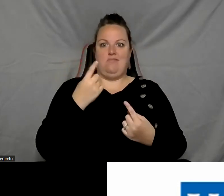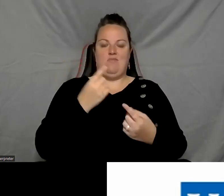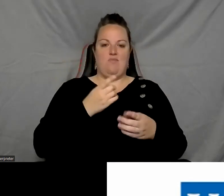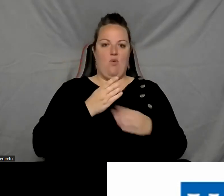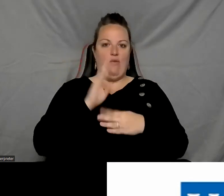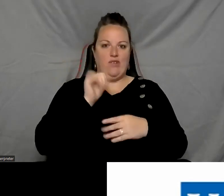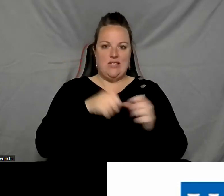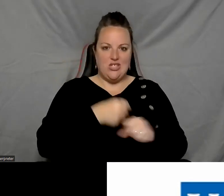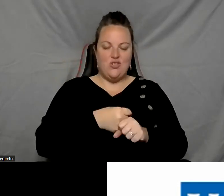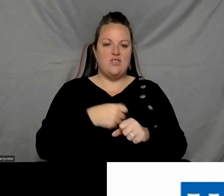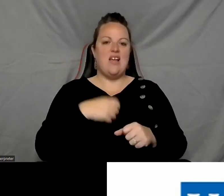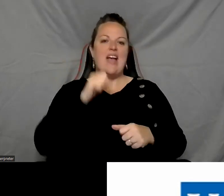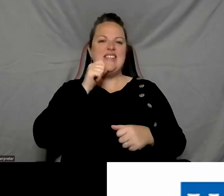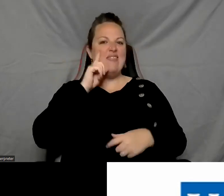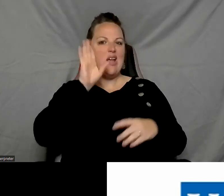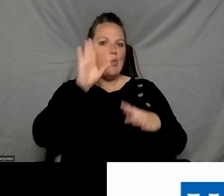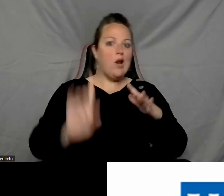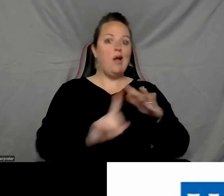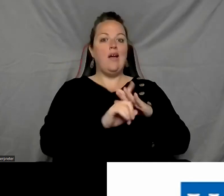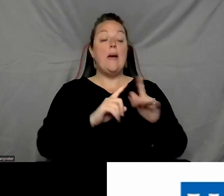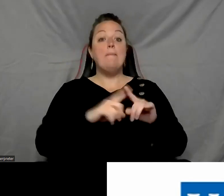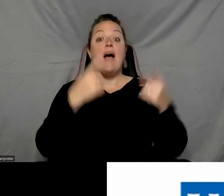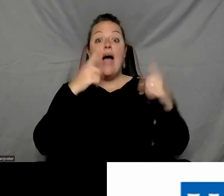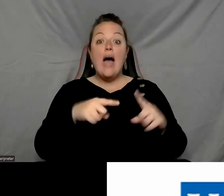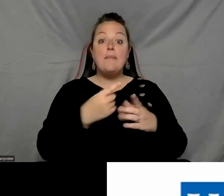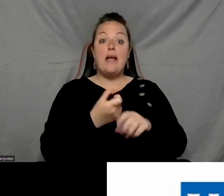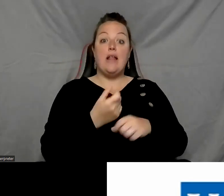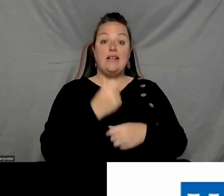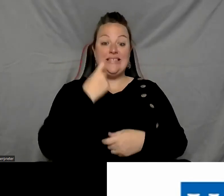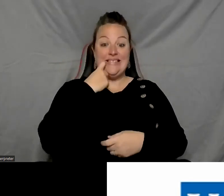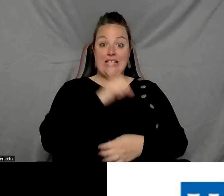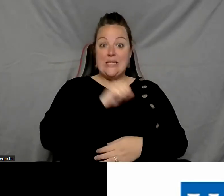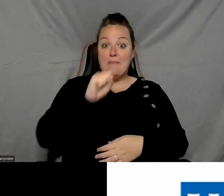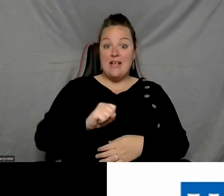ever think this would come up. But unfortunately, last semester for college, it did.